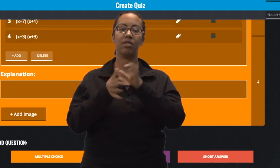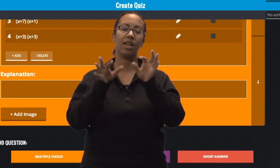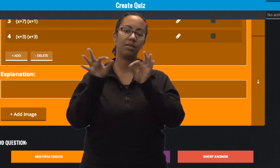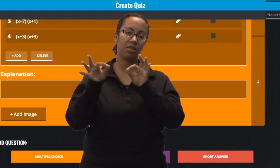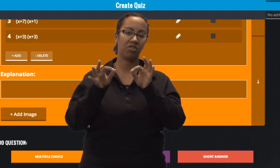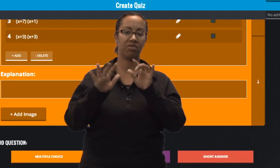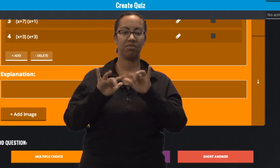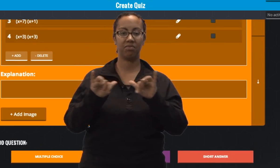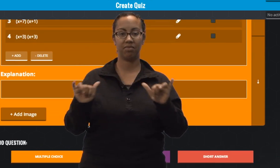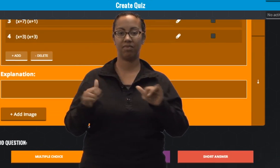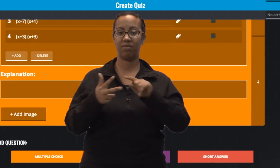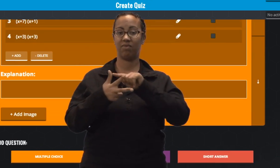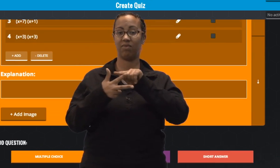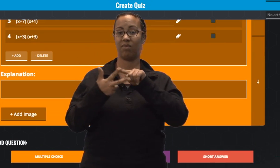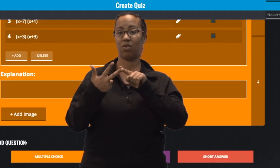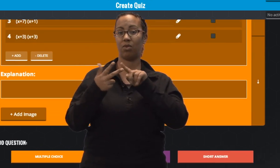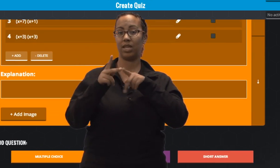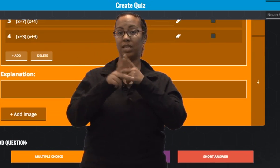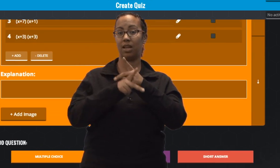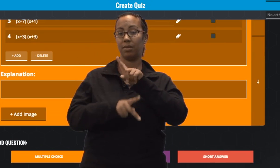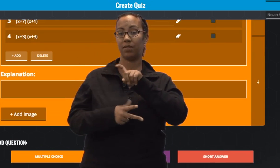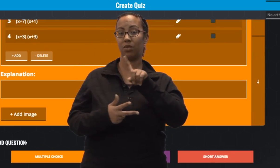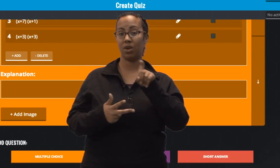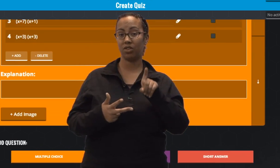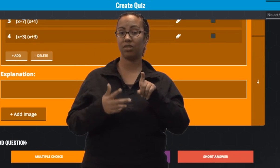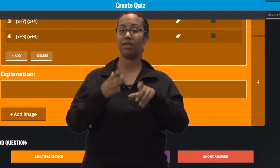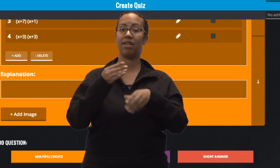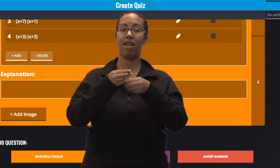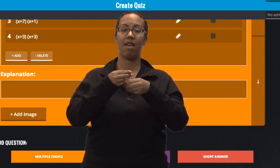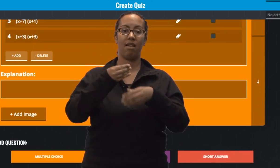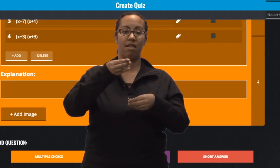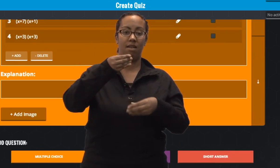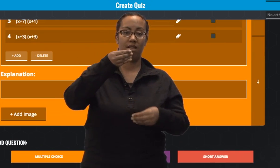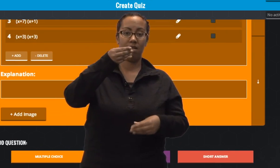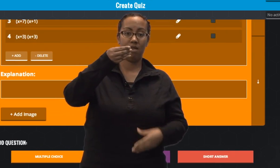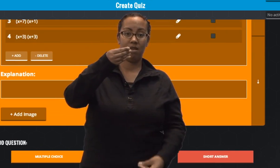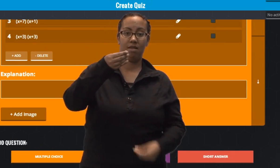There's an option to add a picture, and explain, just like before So, those are the three types